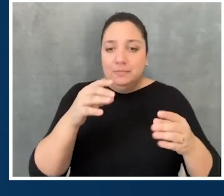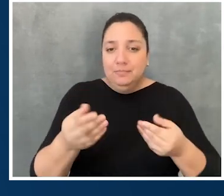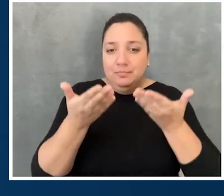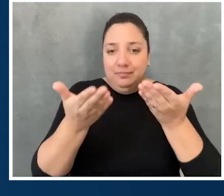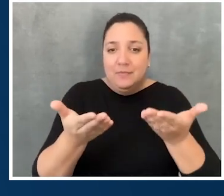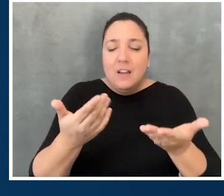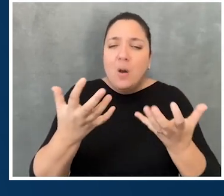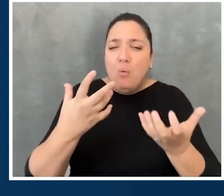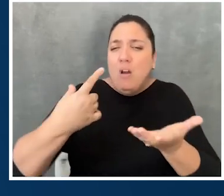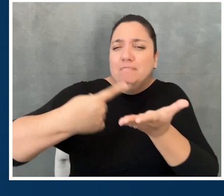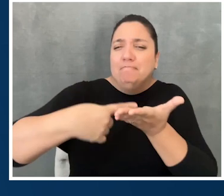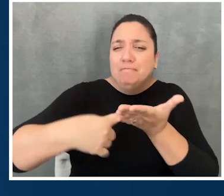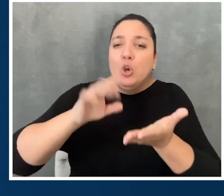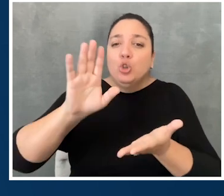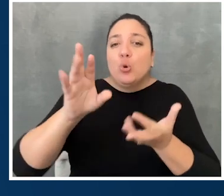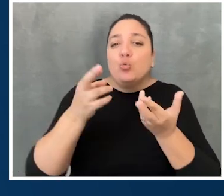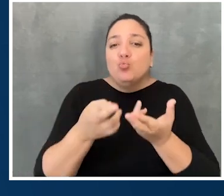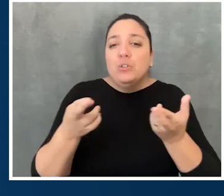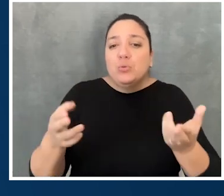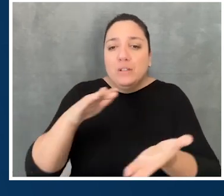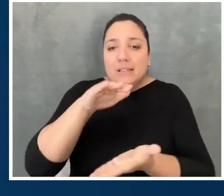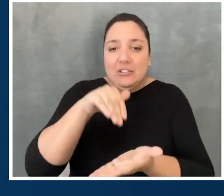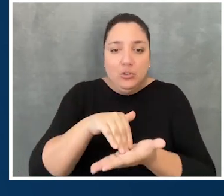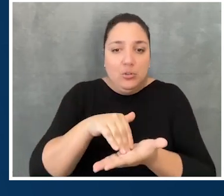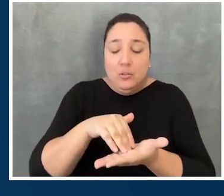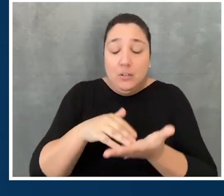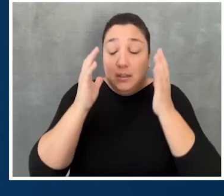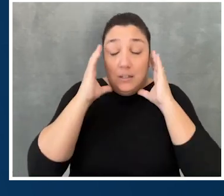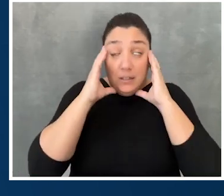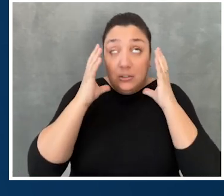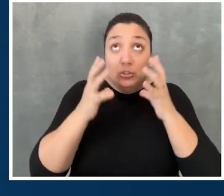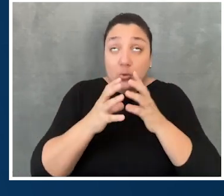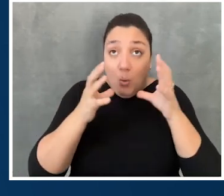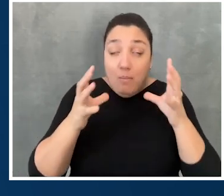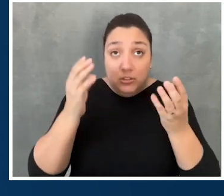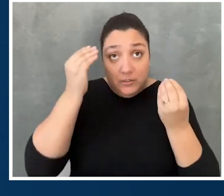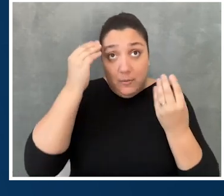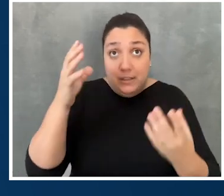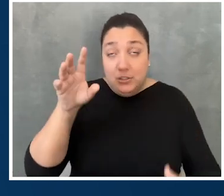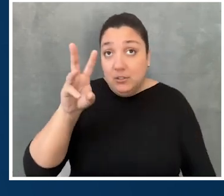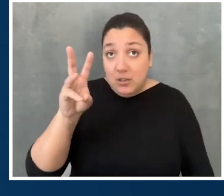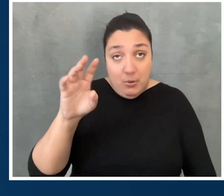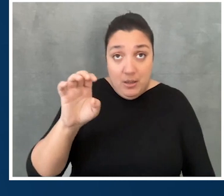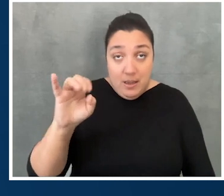The sheer volume of information that WEI has on their site is,